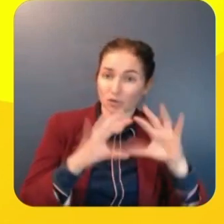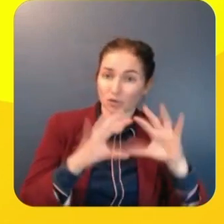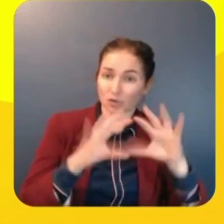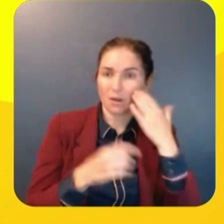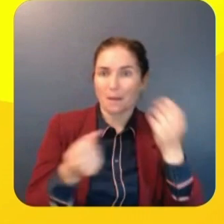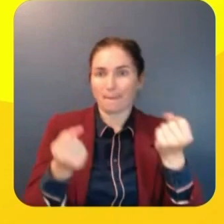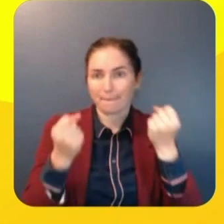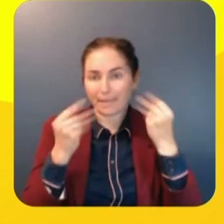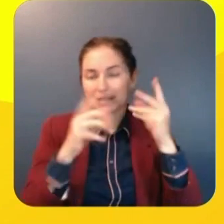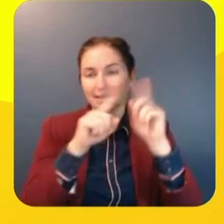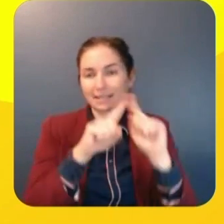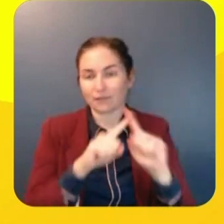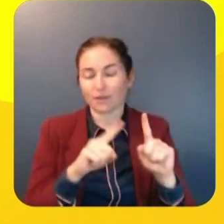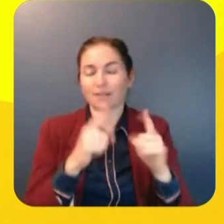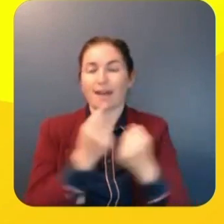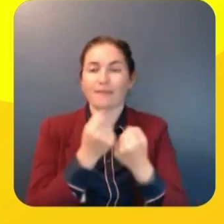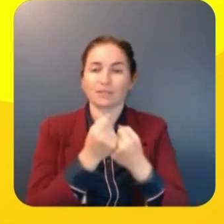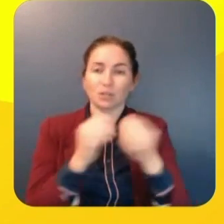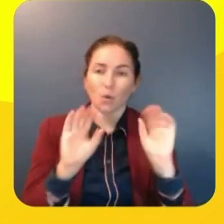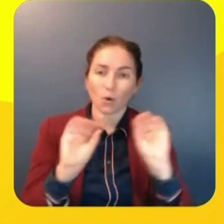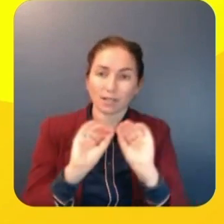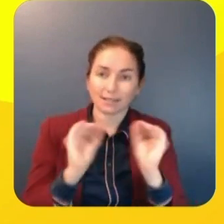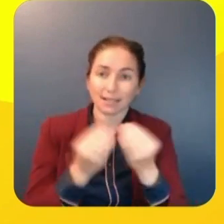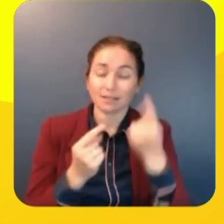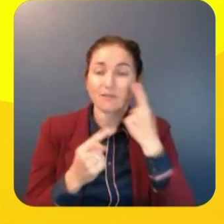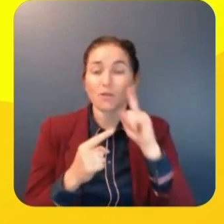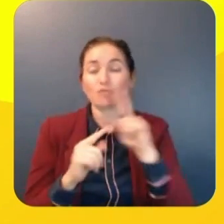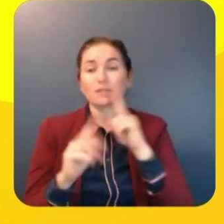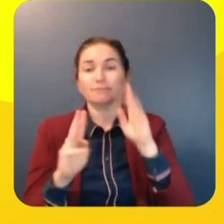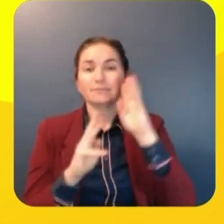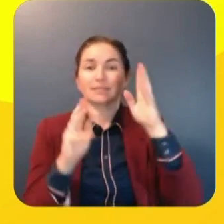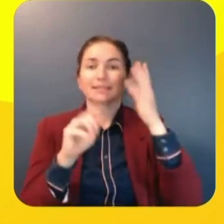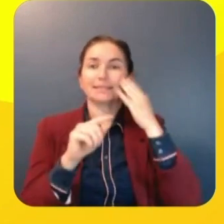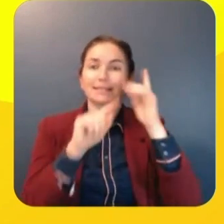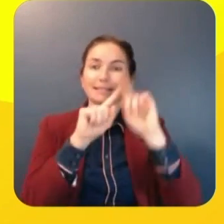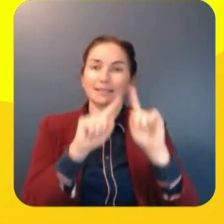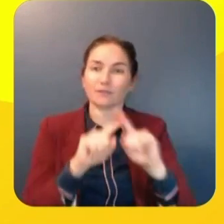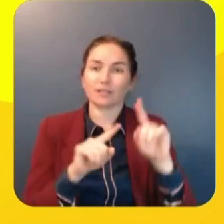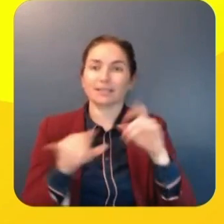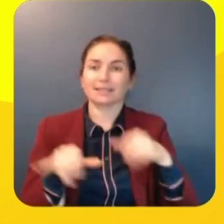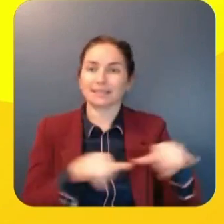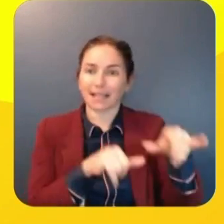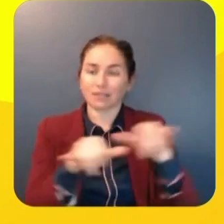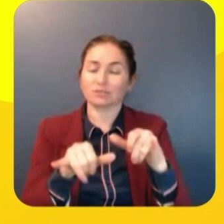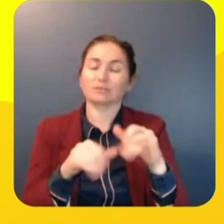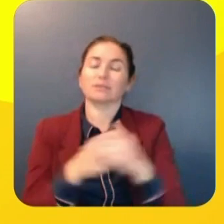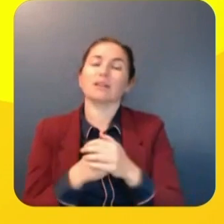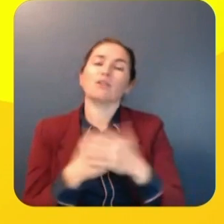working with and creating indices and matrices and standards. And so we've met with their teams across identities